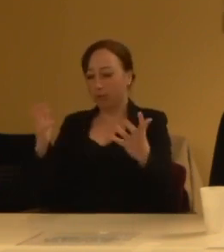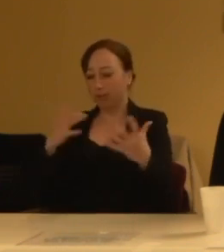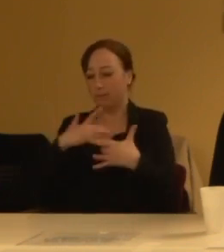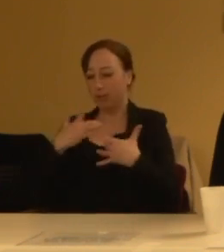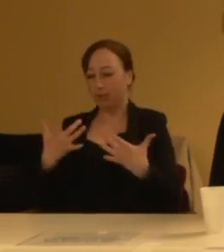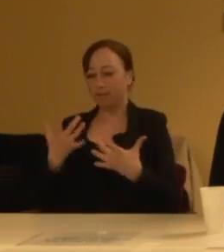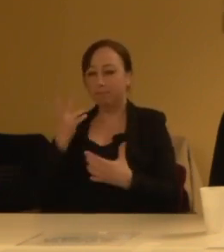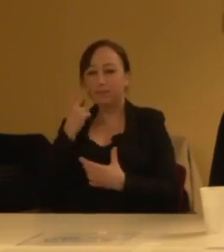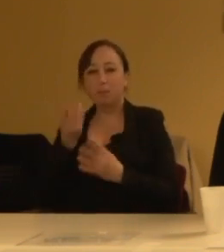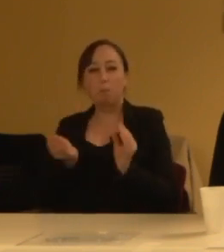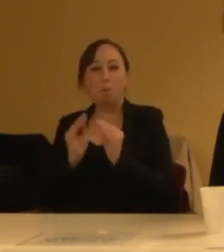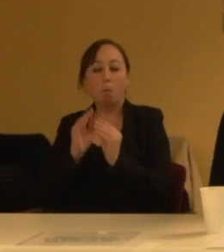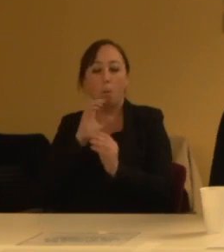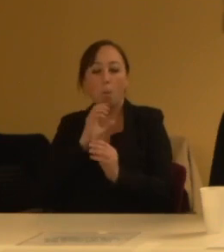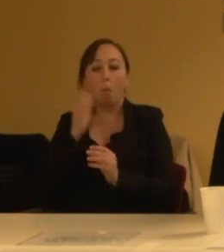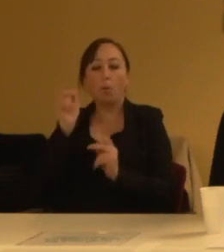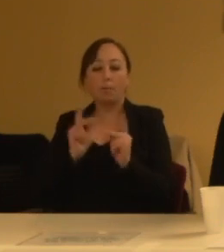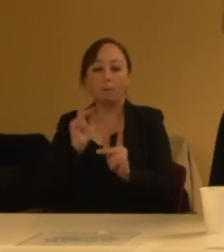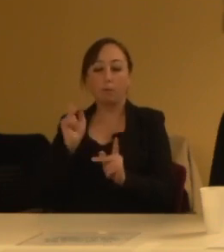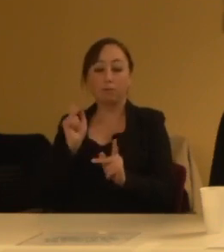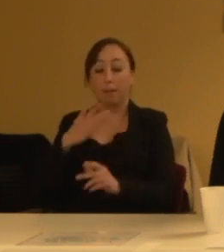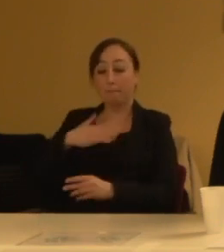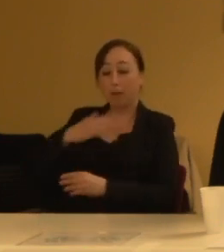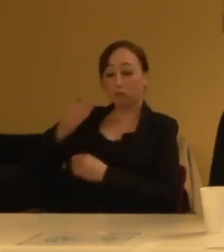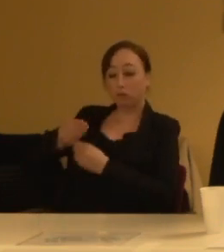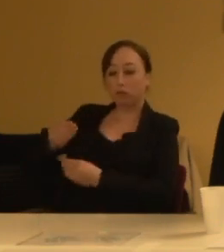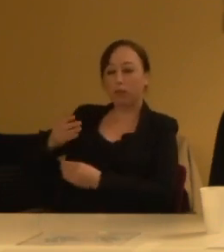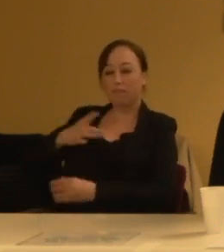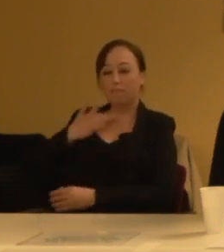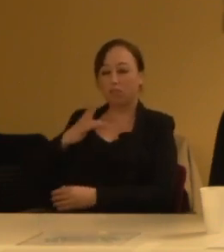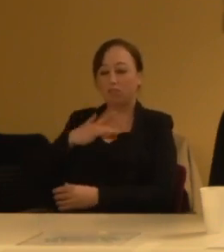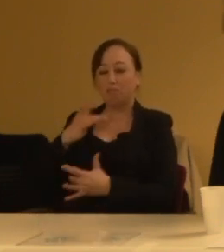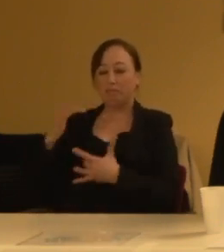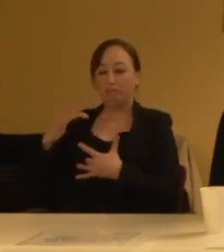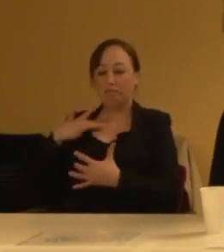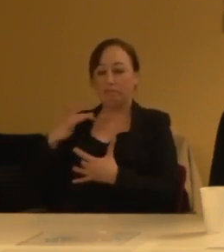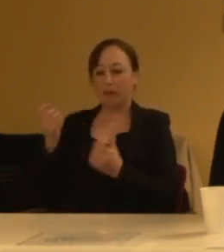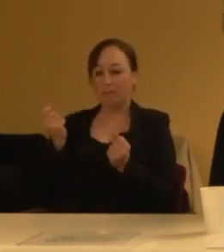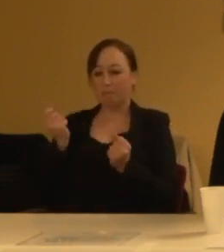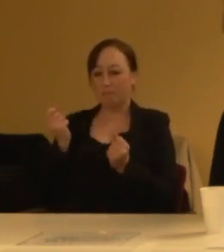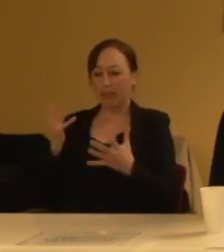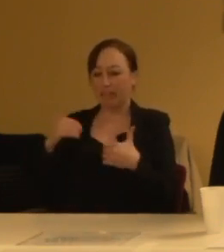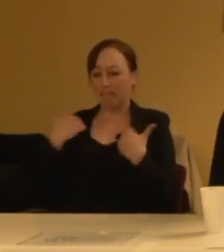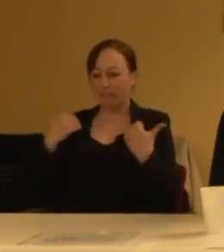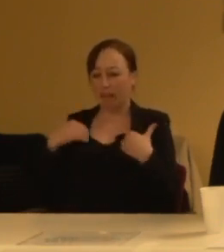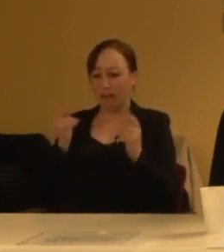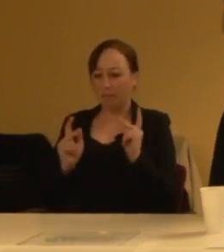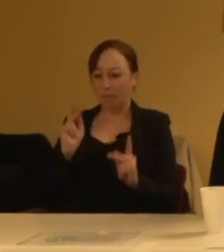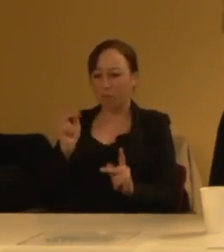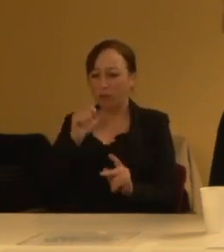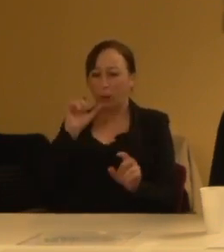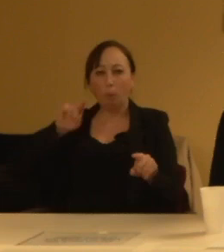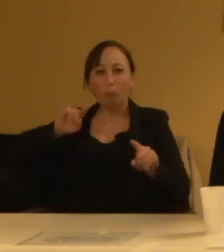And as somebody in my generation, I feel concerned about, what work are we doing to bring new audiences in?